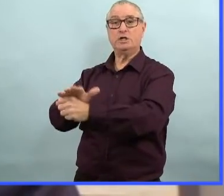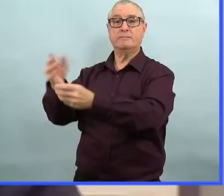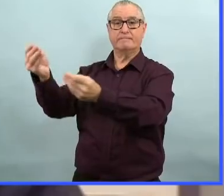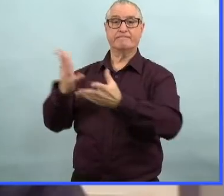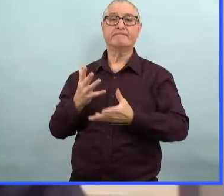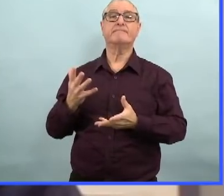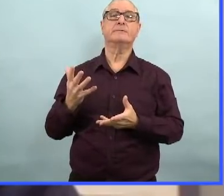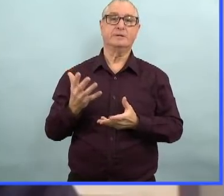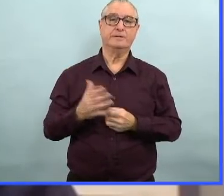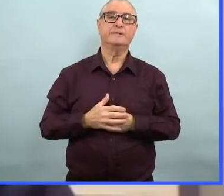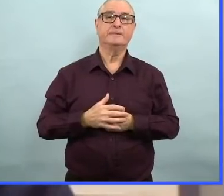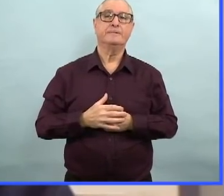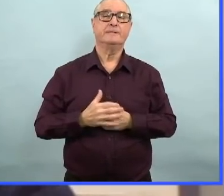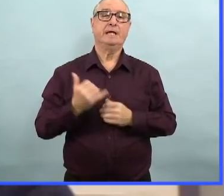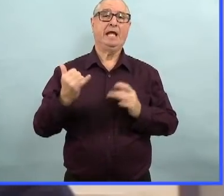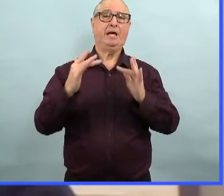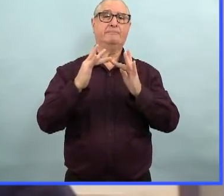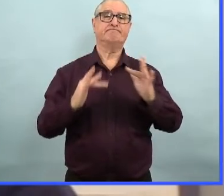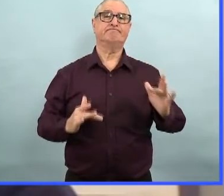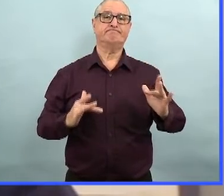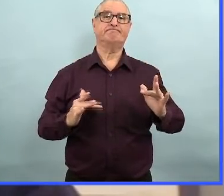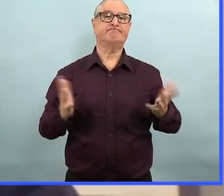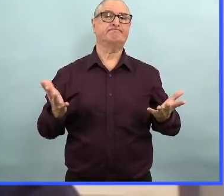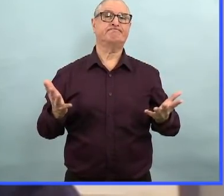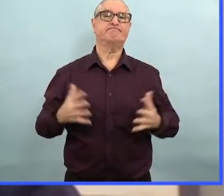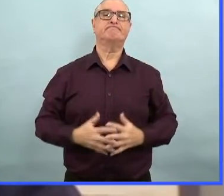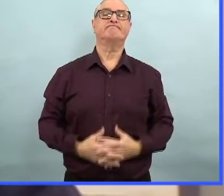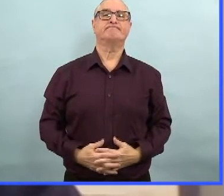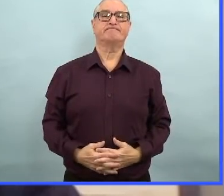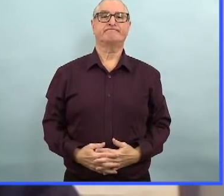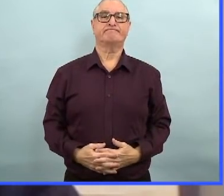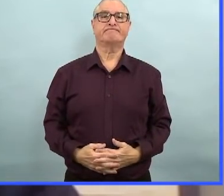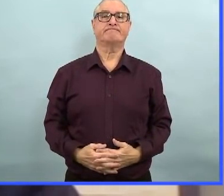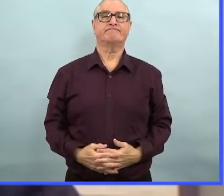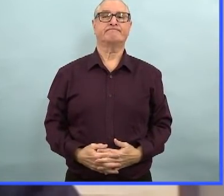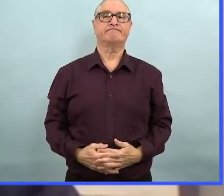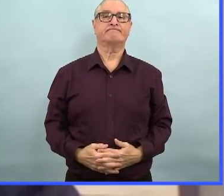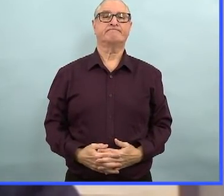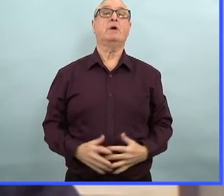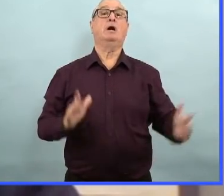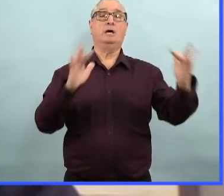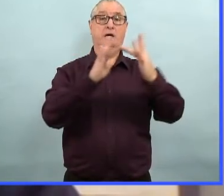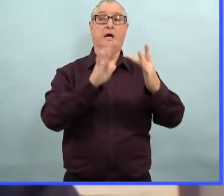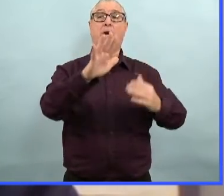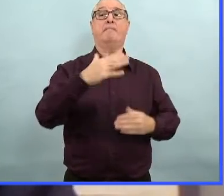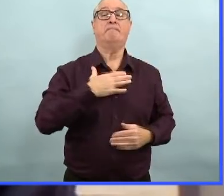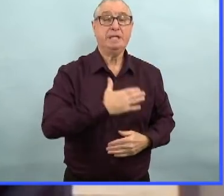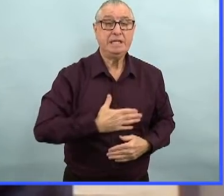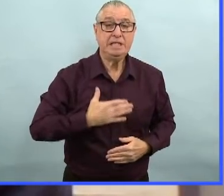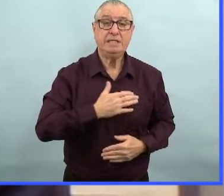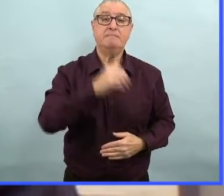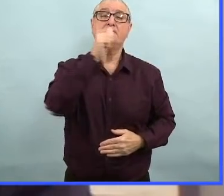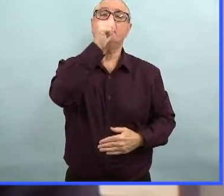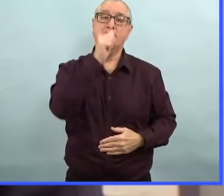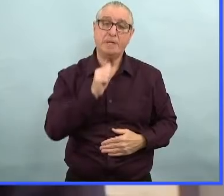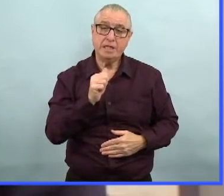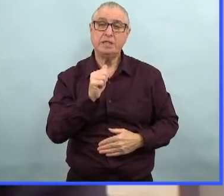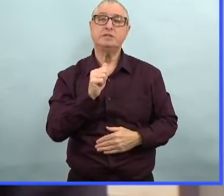so please be patient um with with other manitobans with the staff at the testing sites with public health if they're reaching out to you